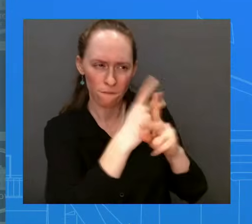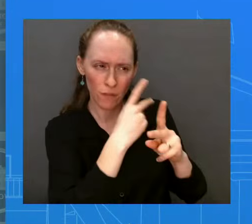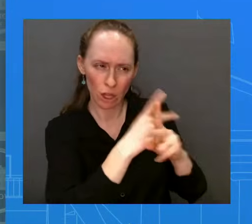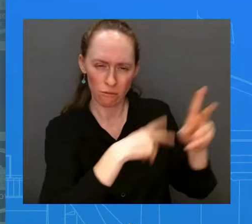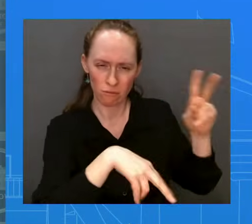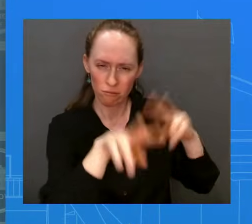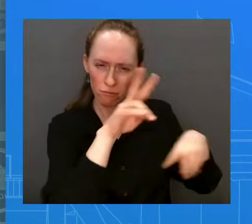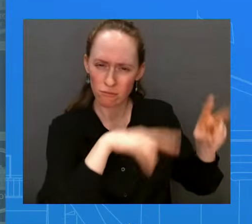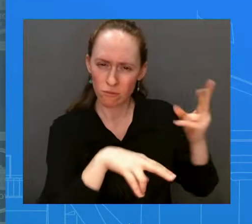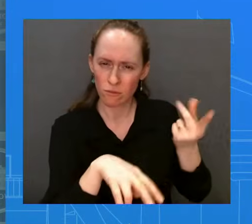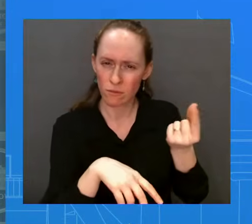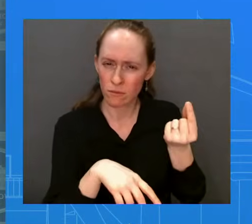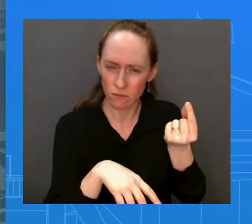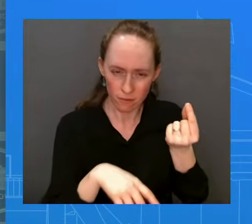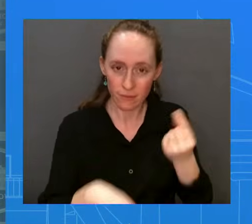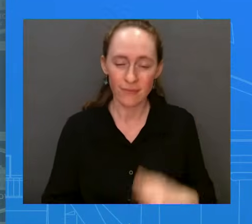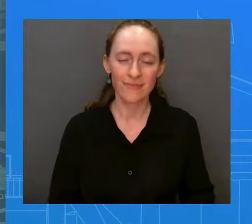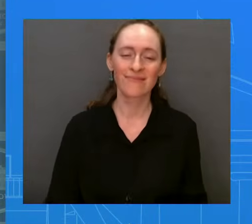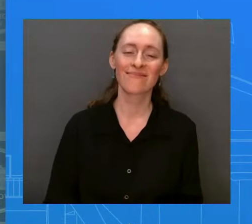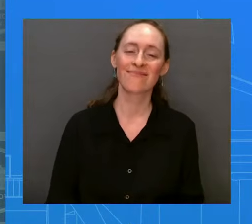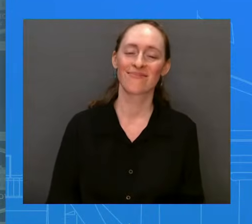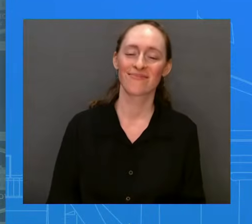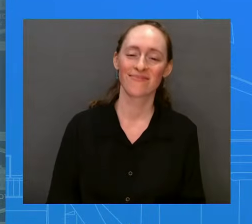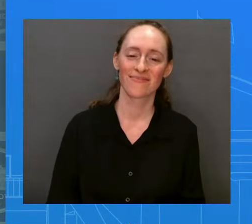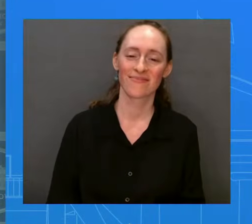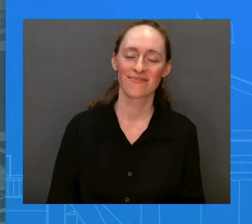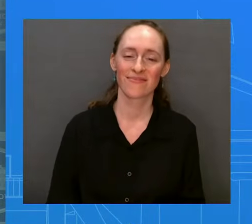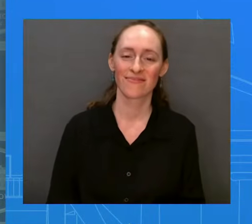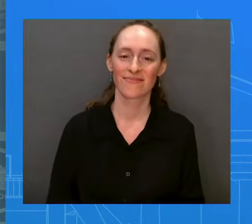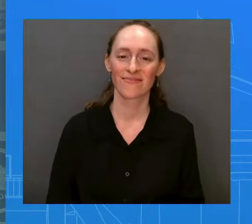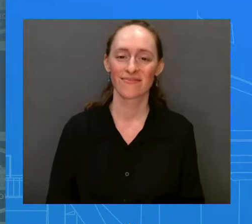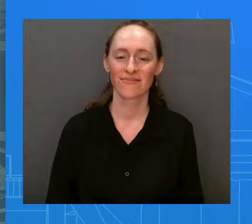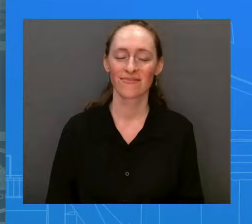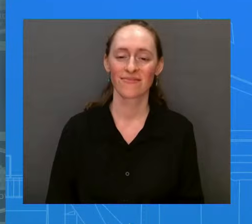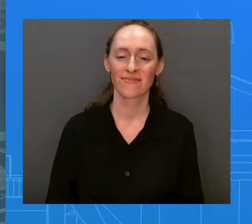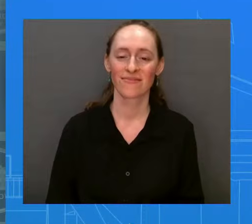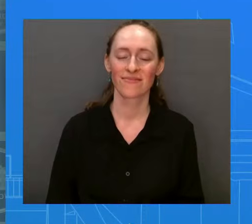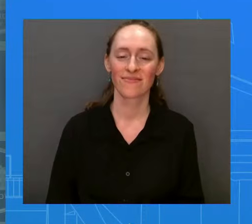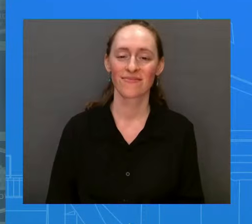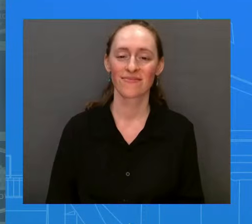may at least partly explain the increase in the objects that have been detected.